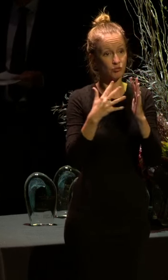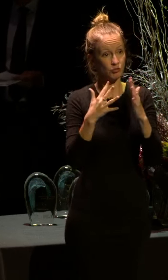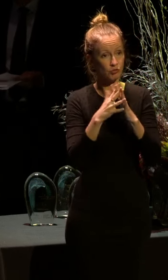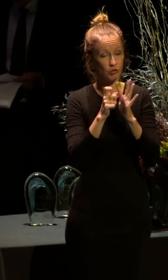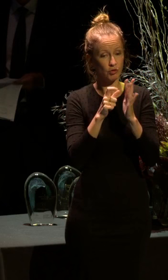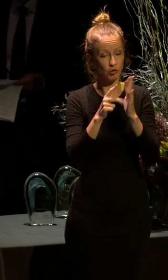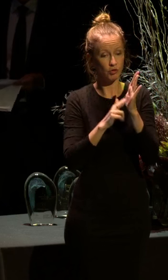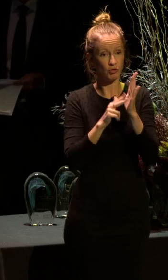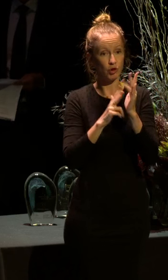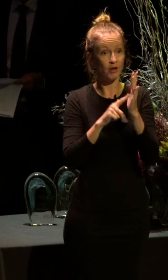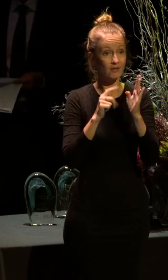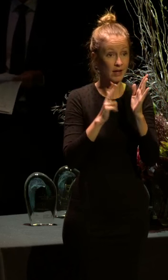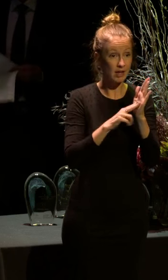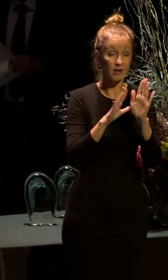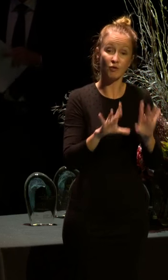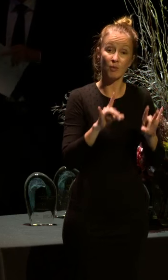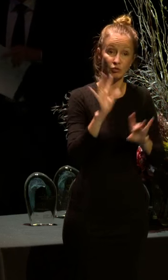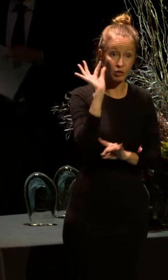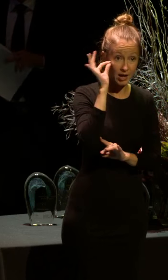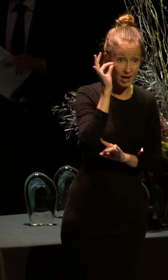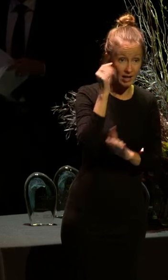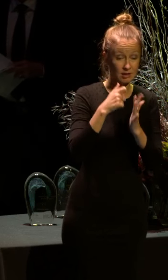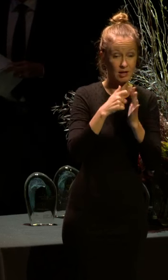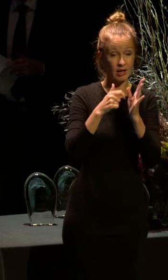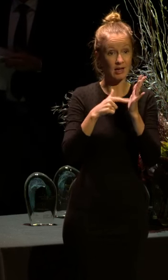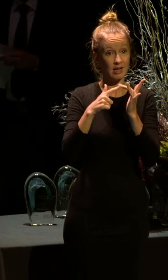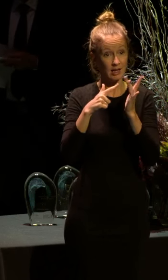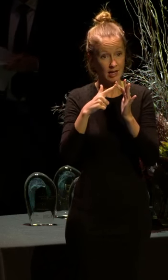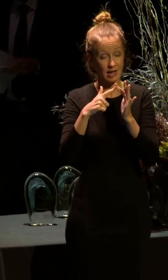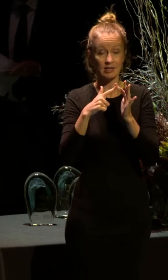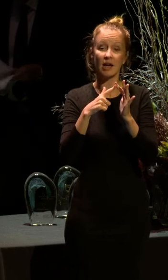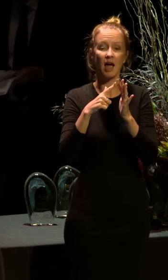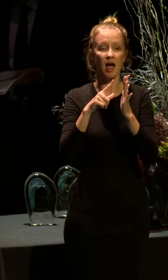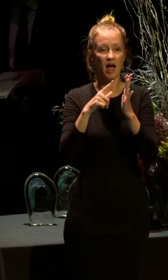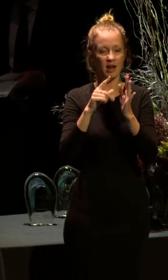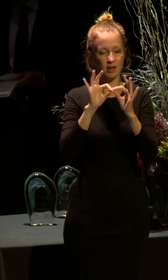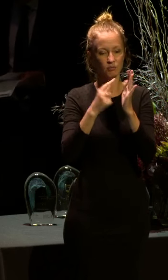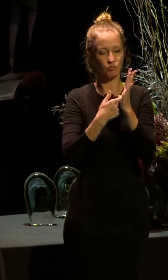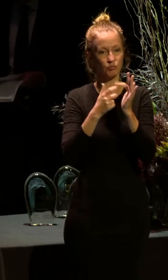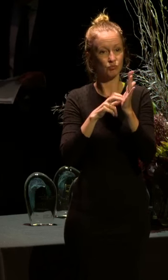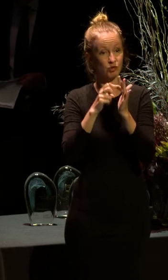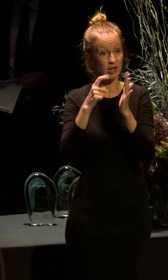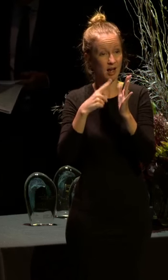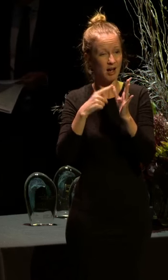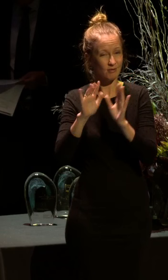Hetti Perkins and Brenda Croft from my early Boomalli years,